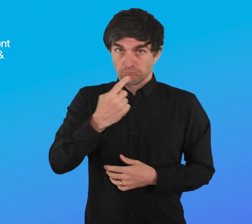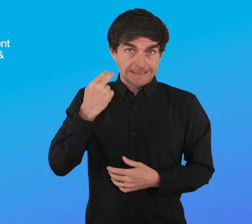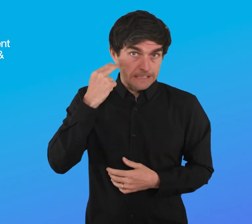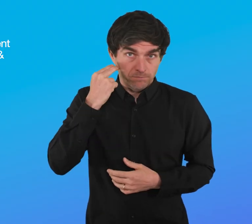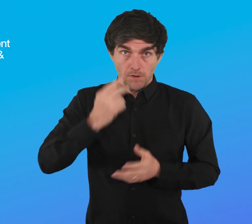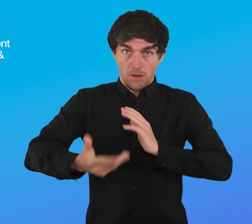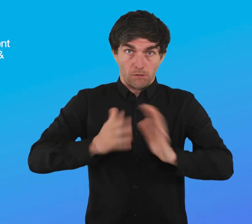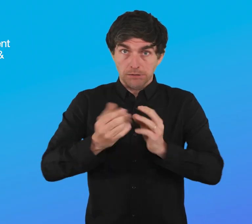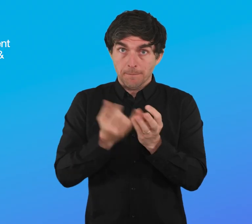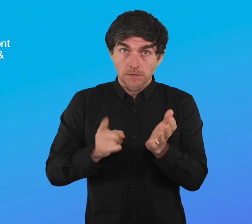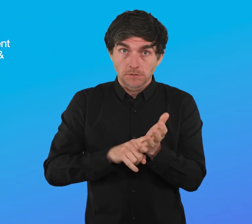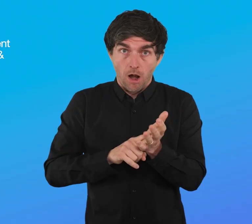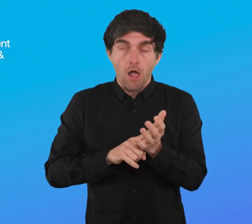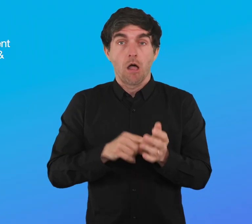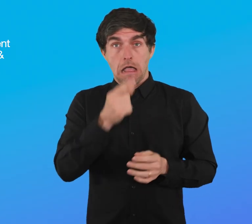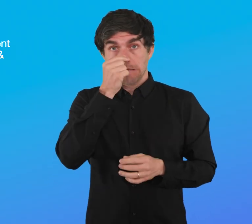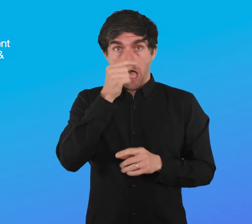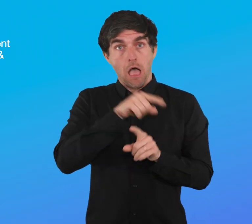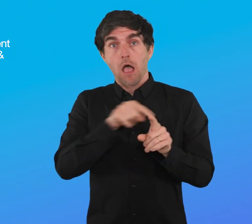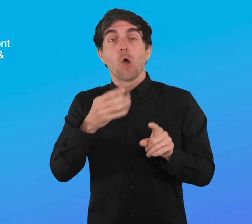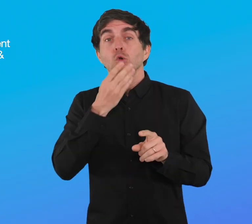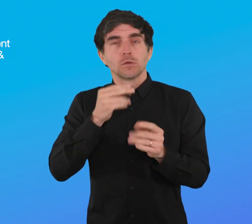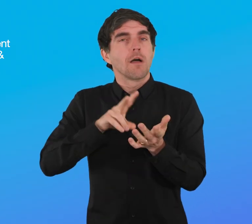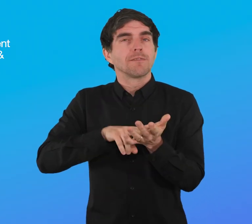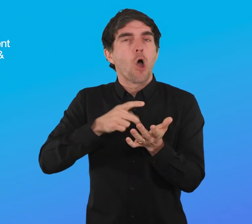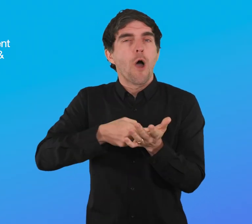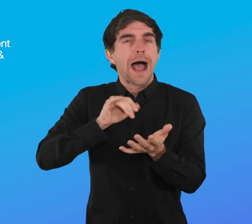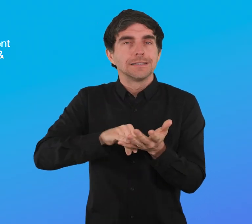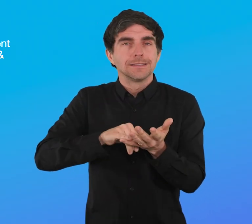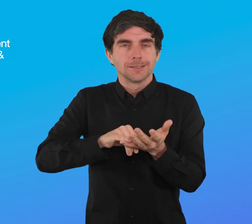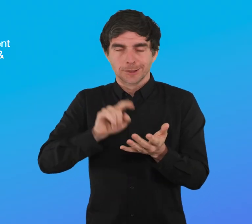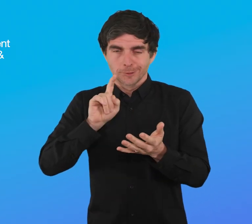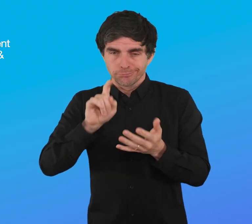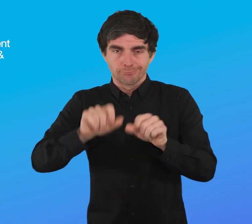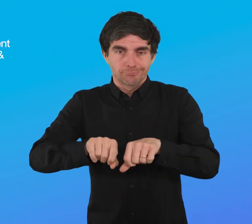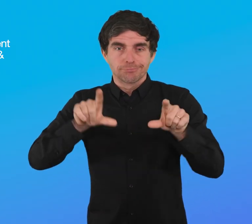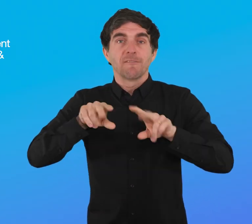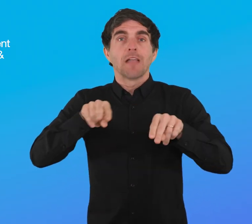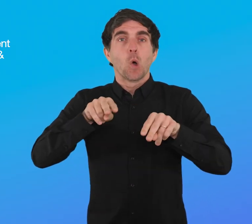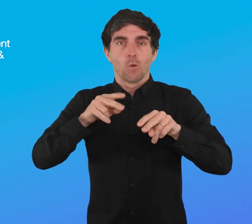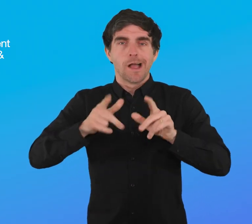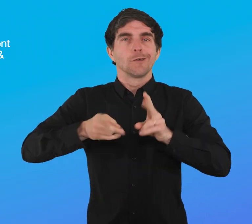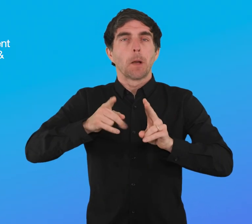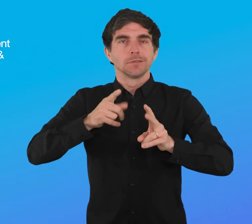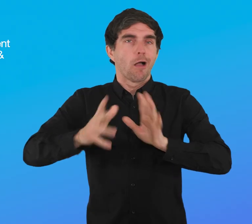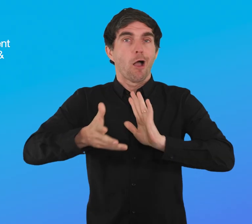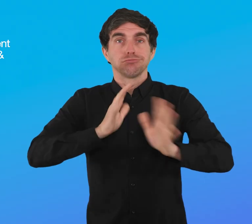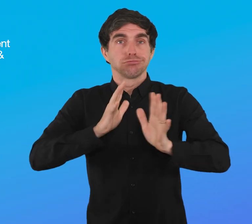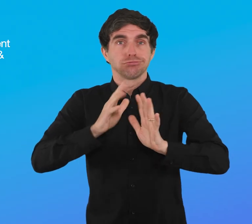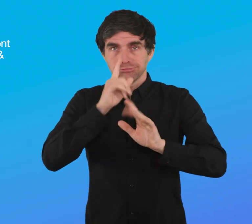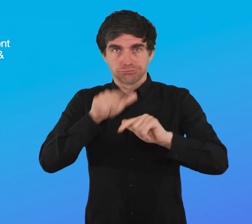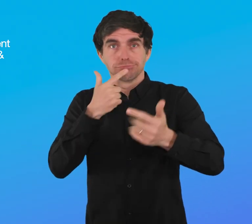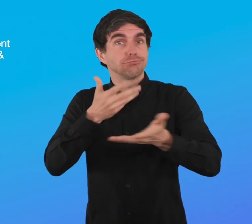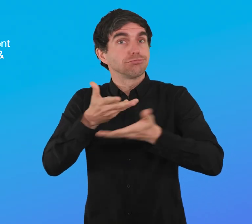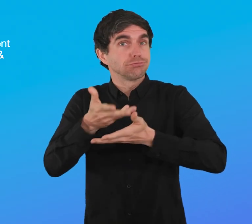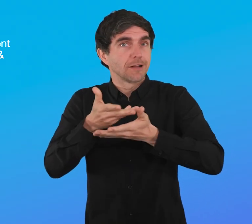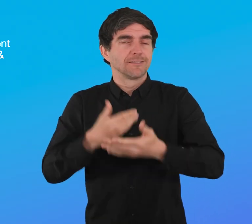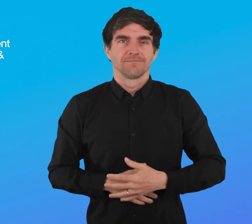If you are deaf and use British Sign Language you may be able to use the Video Relay Service.